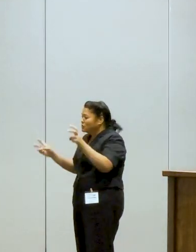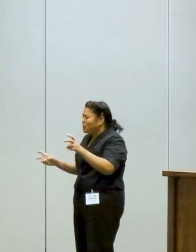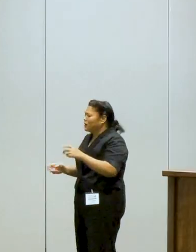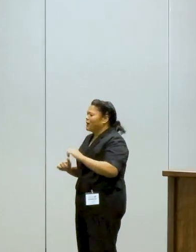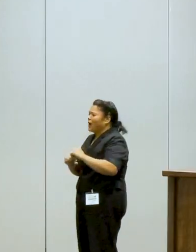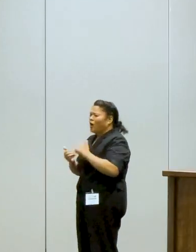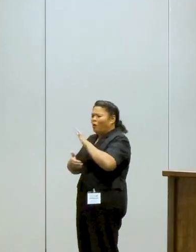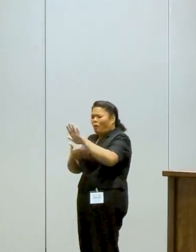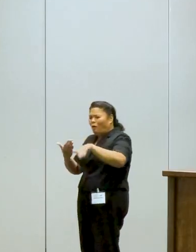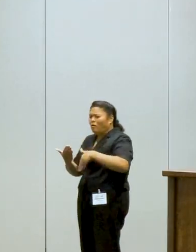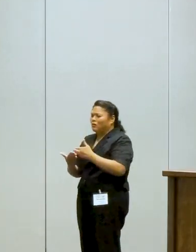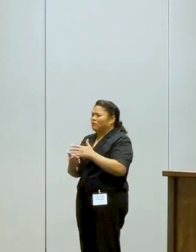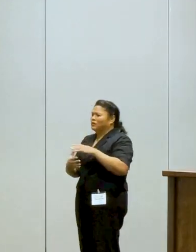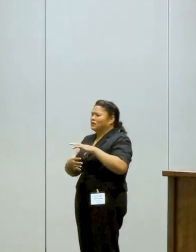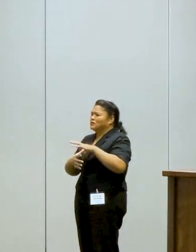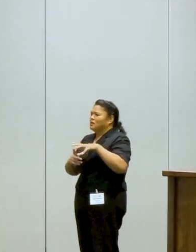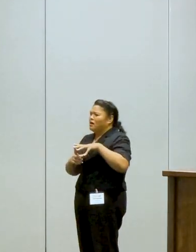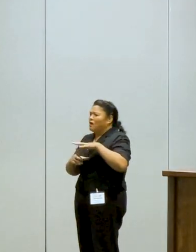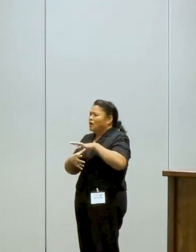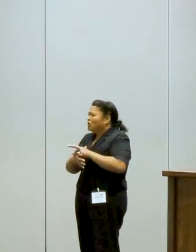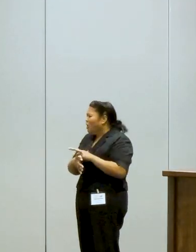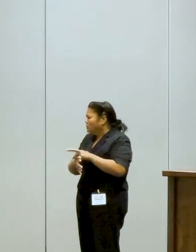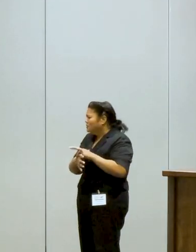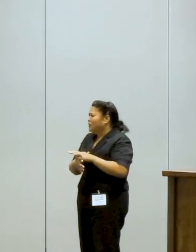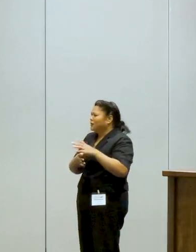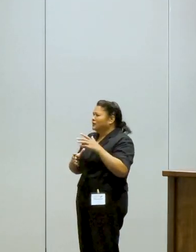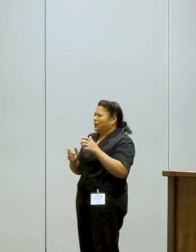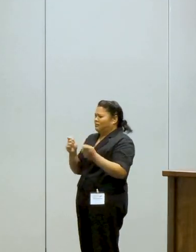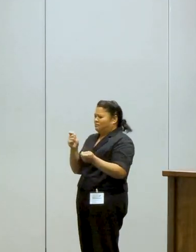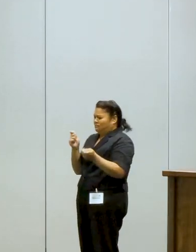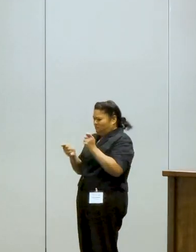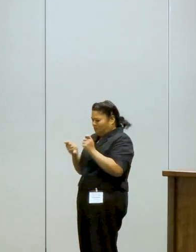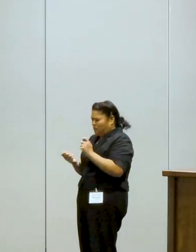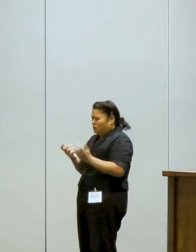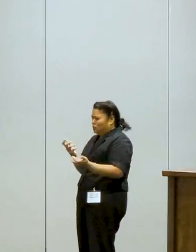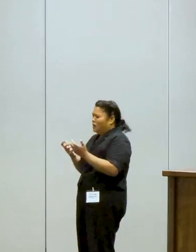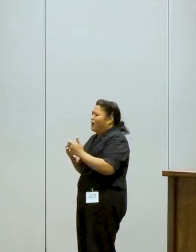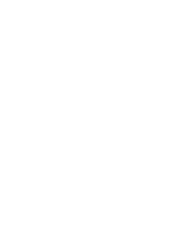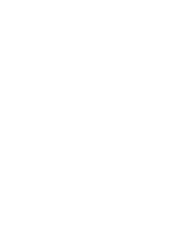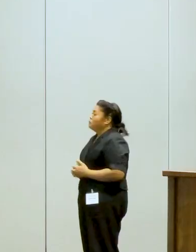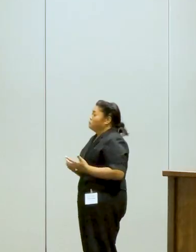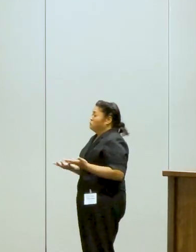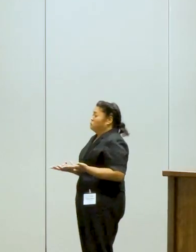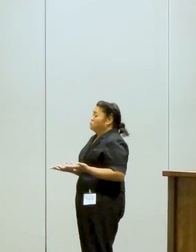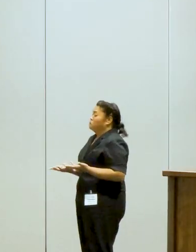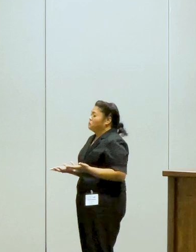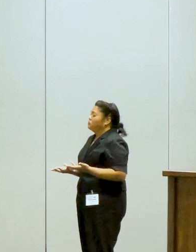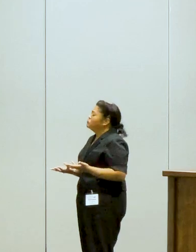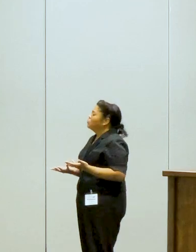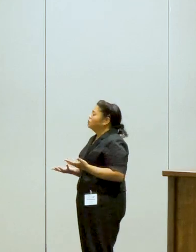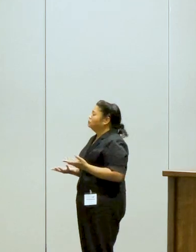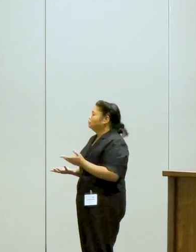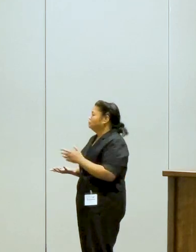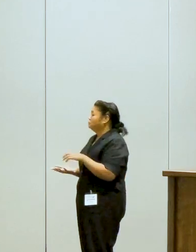into a way that I can have a valuable conversation with my counselor tomorrow when students with disabilities learn how to